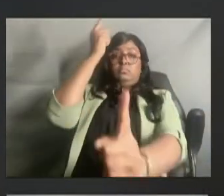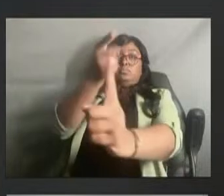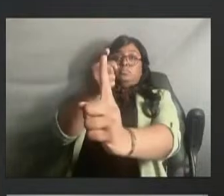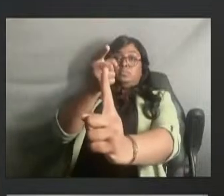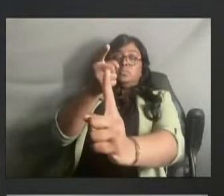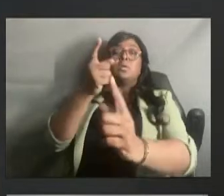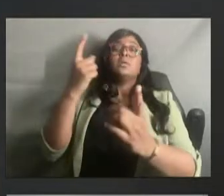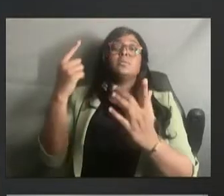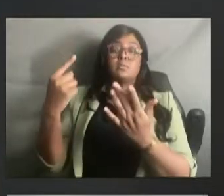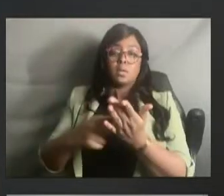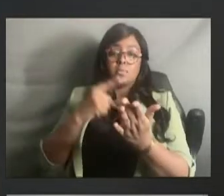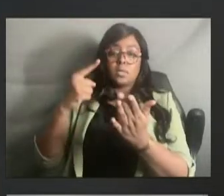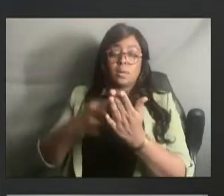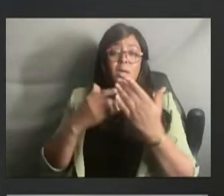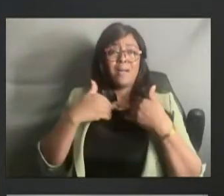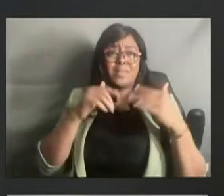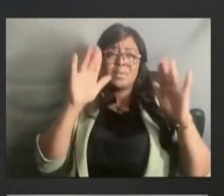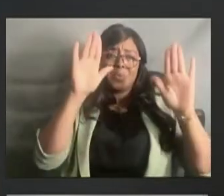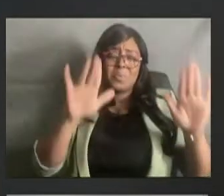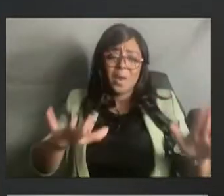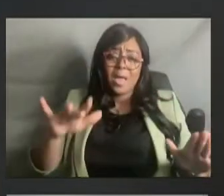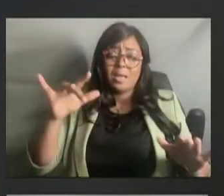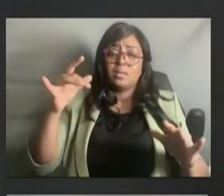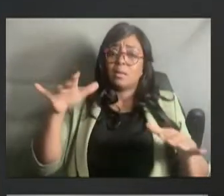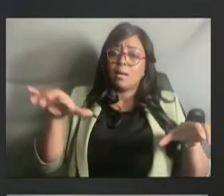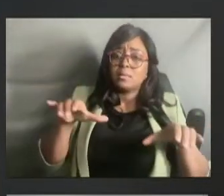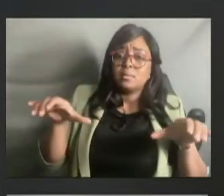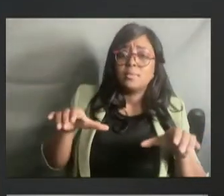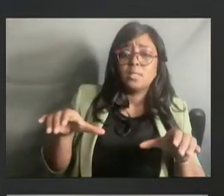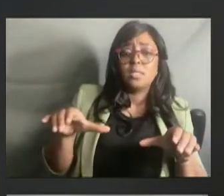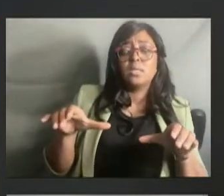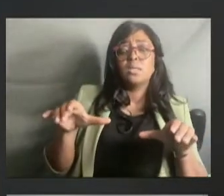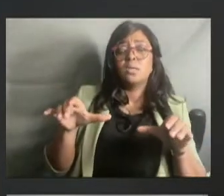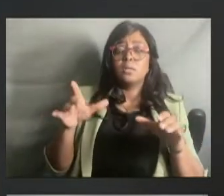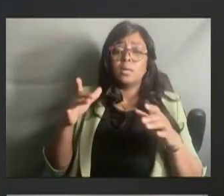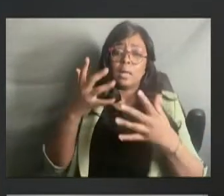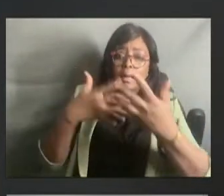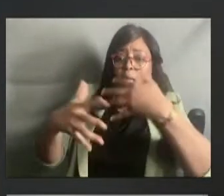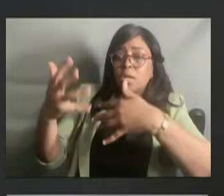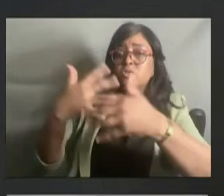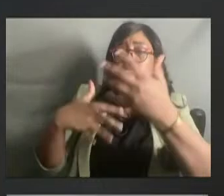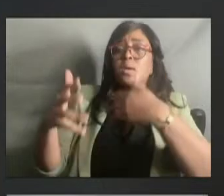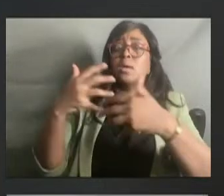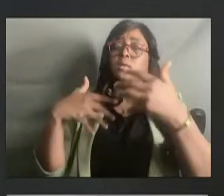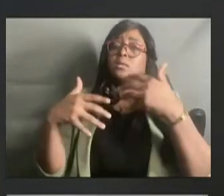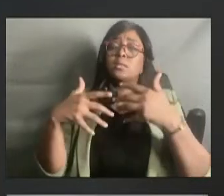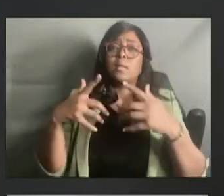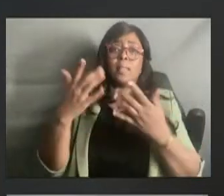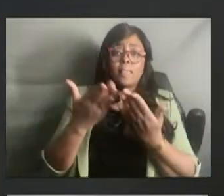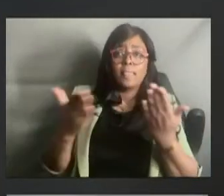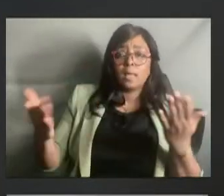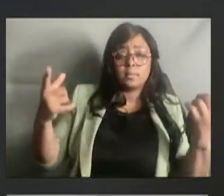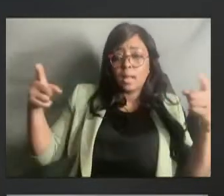that we're pointing all in the in in one direction. We